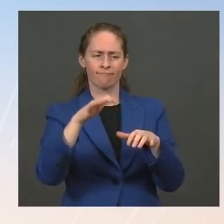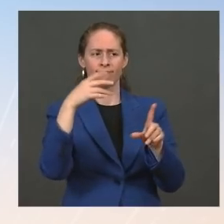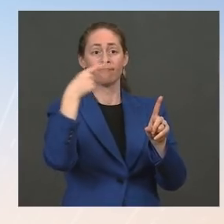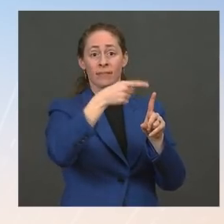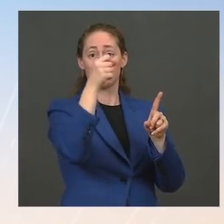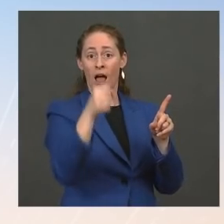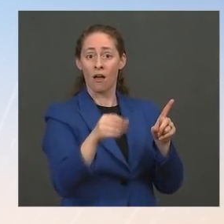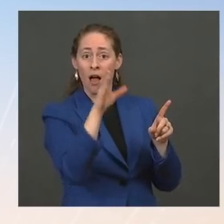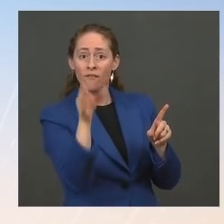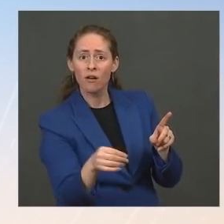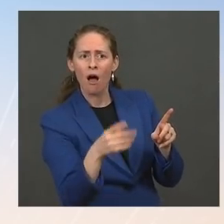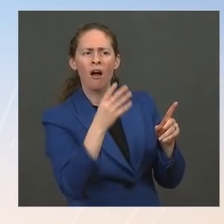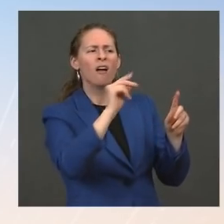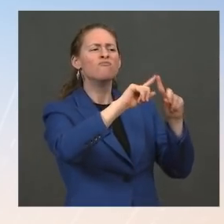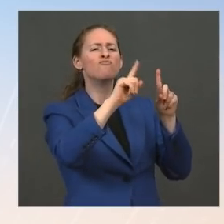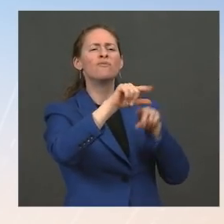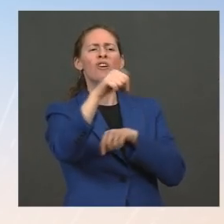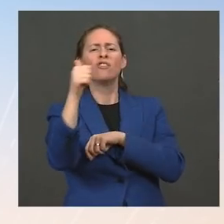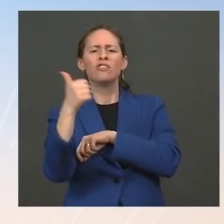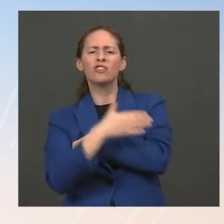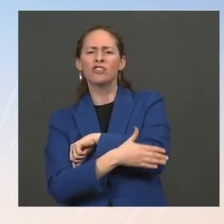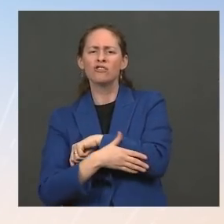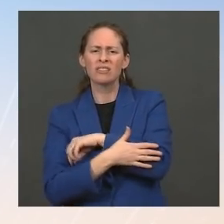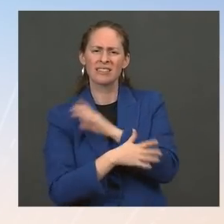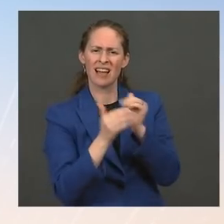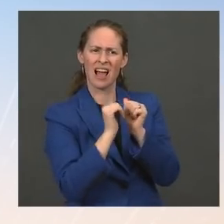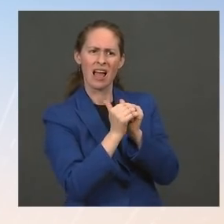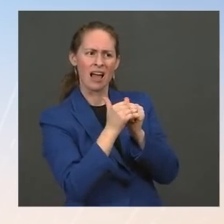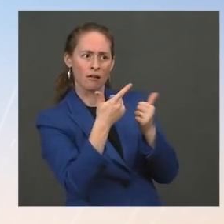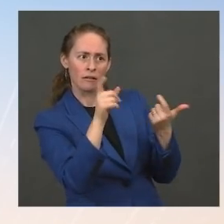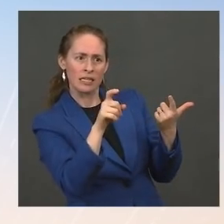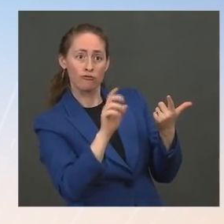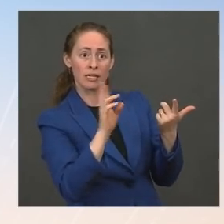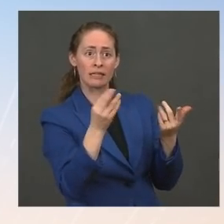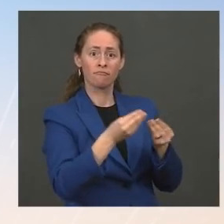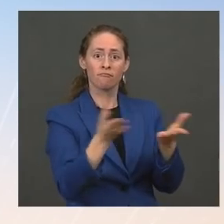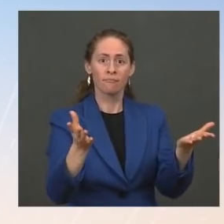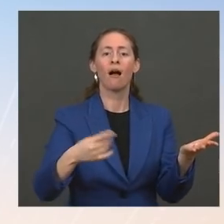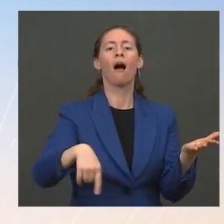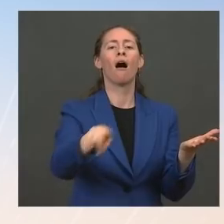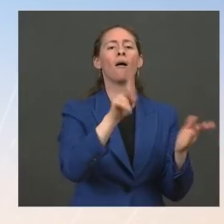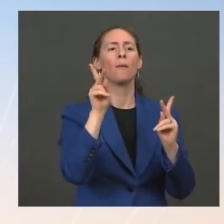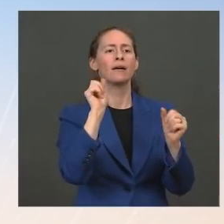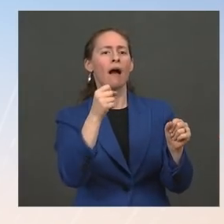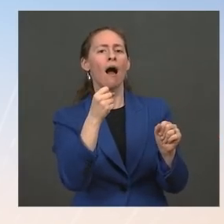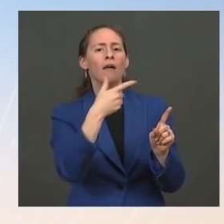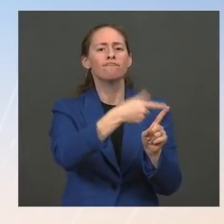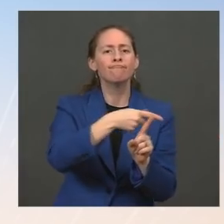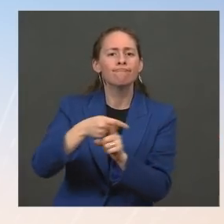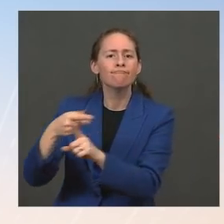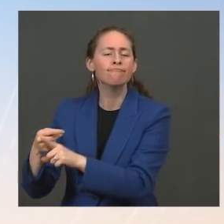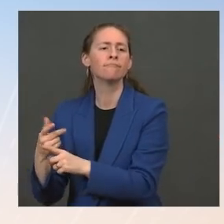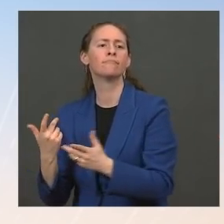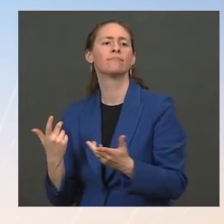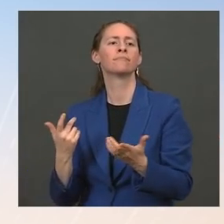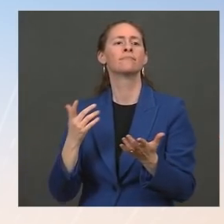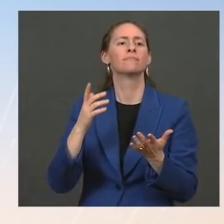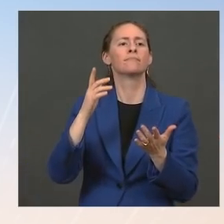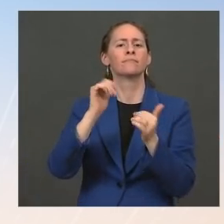the vaccines, reduce coronavirus transmission through infection prevention and control, provide key public health information, improve diagnostics and surveillance,